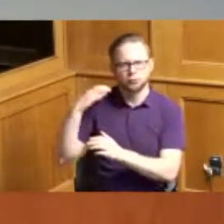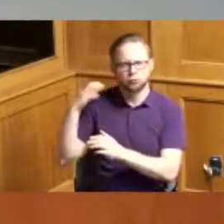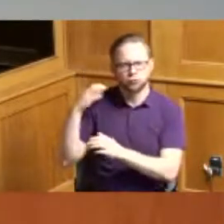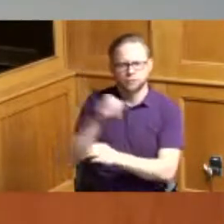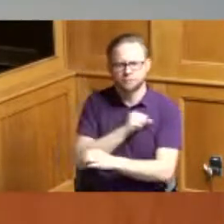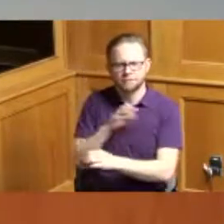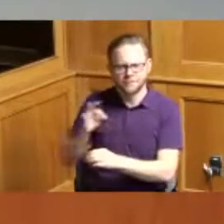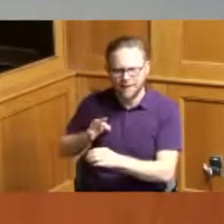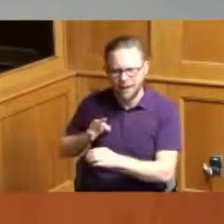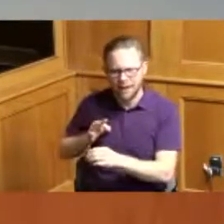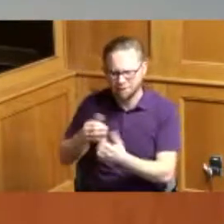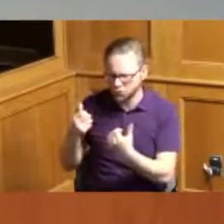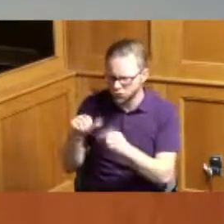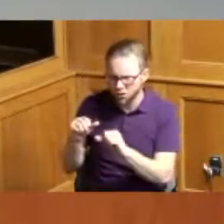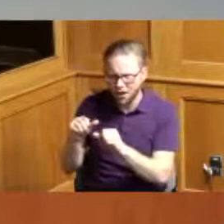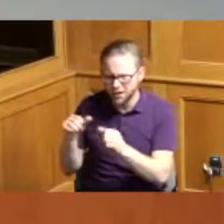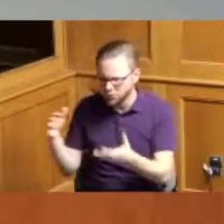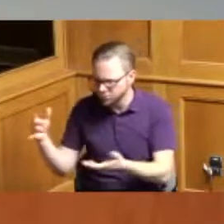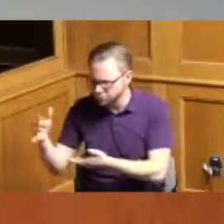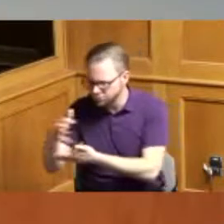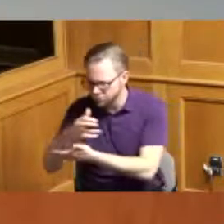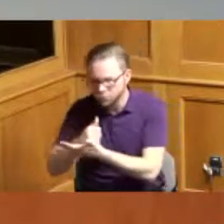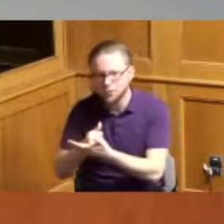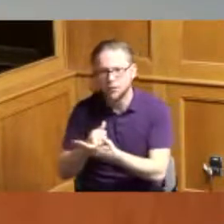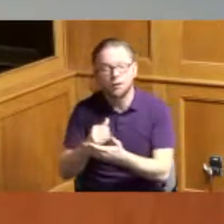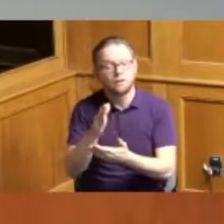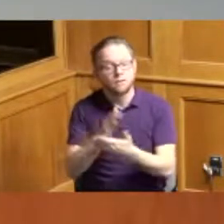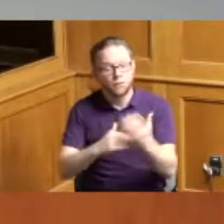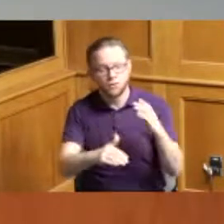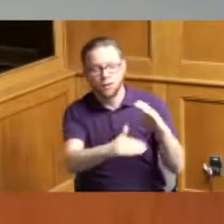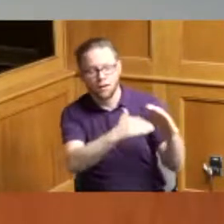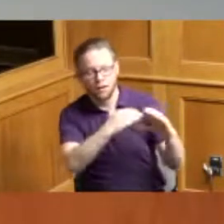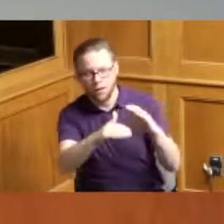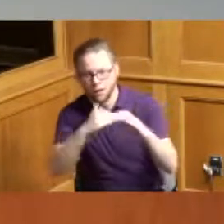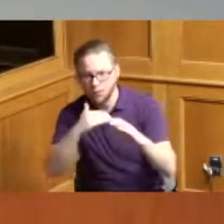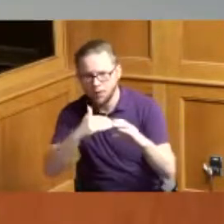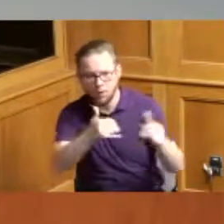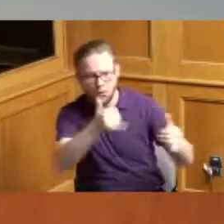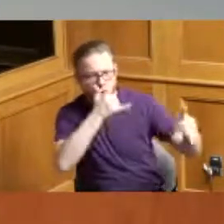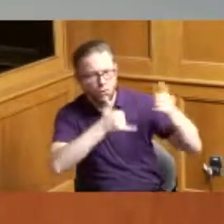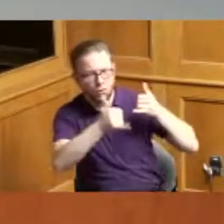keeping that close track of them but I've had some emails and phone calls related to this as it